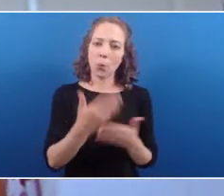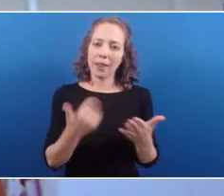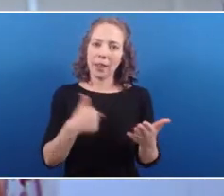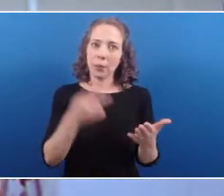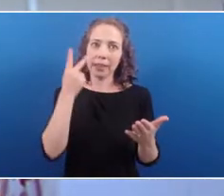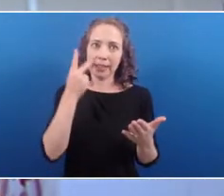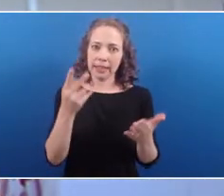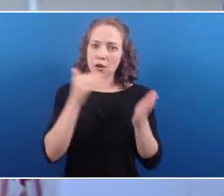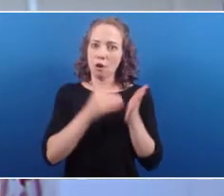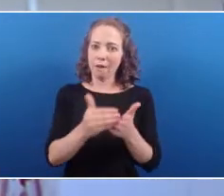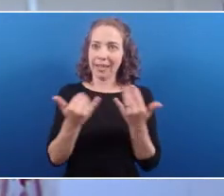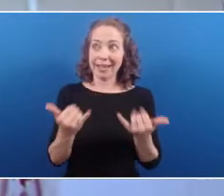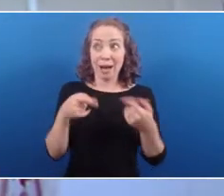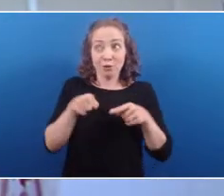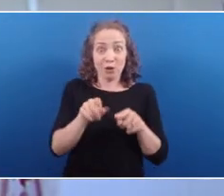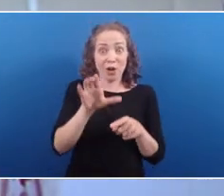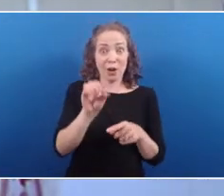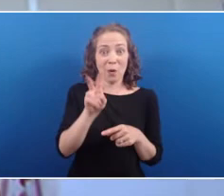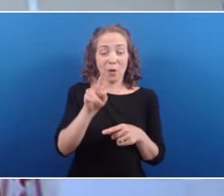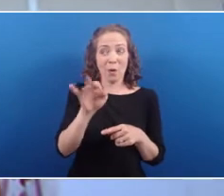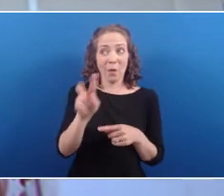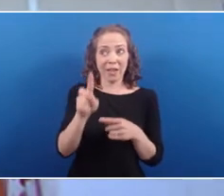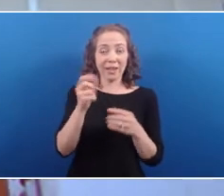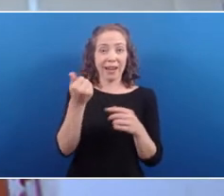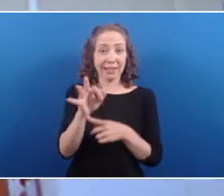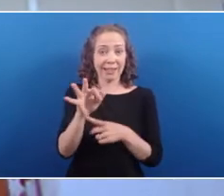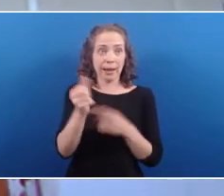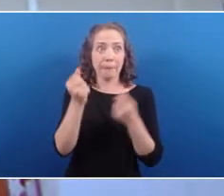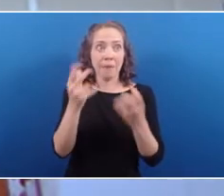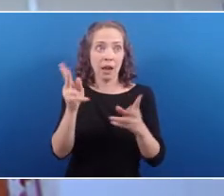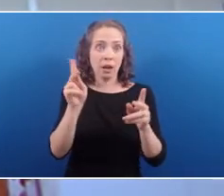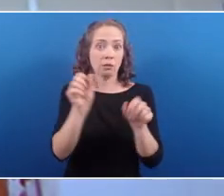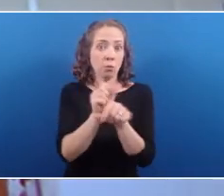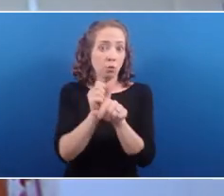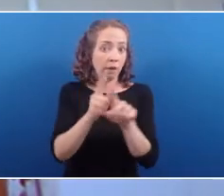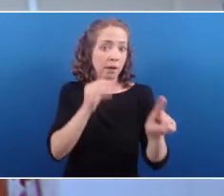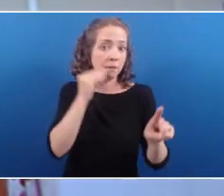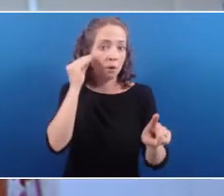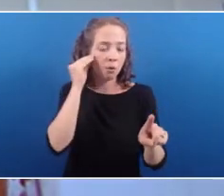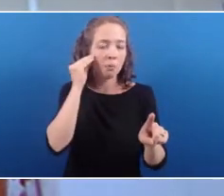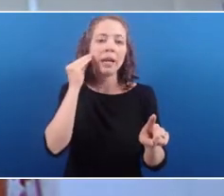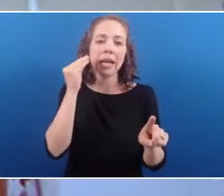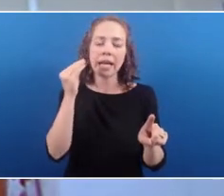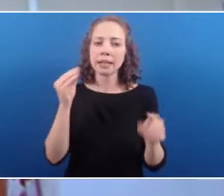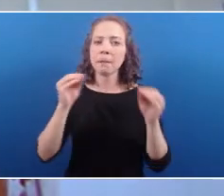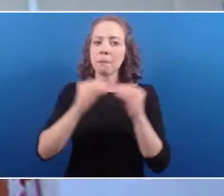of COVID 19 and work from home is an increase in mental heatlh and wellbeing.